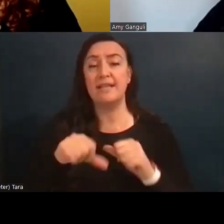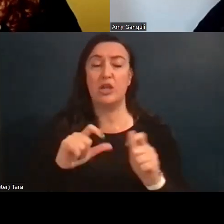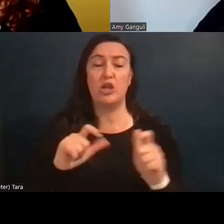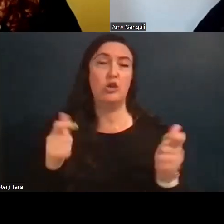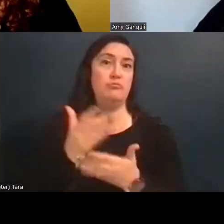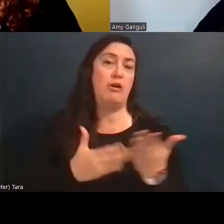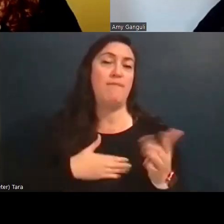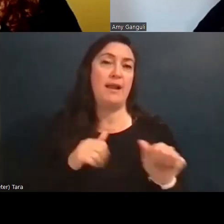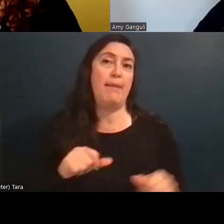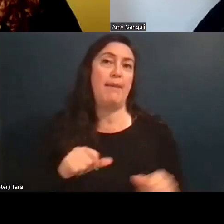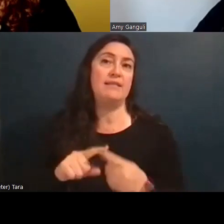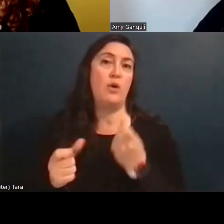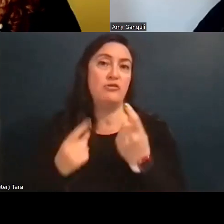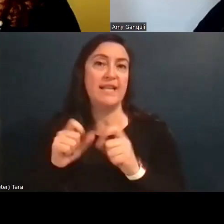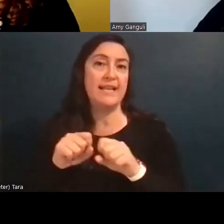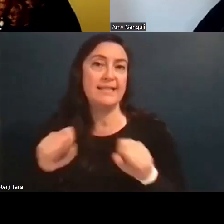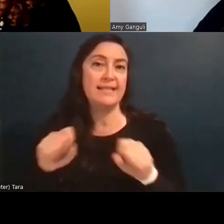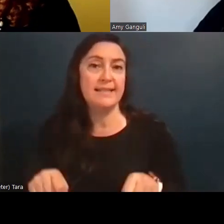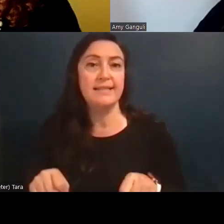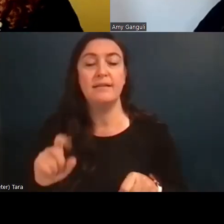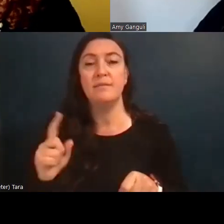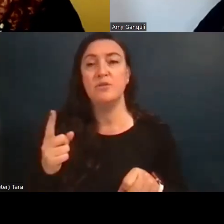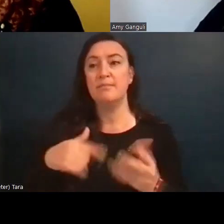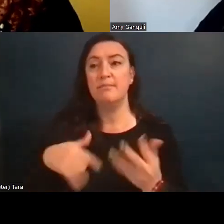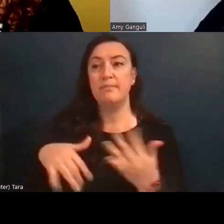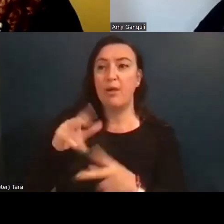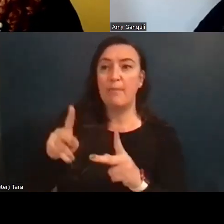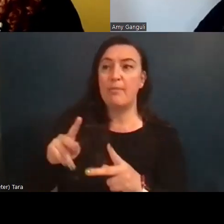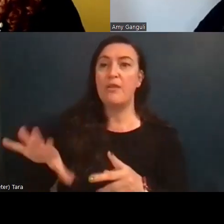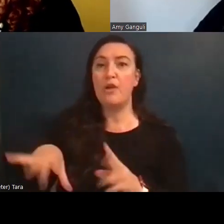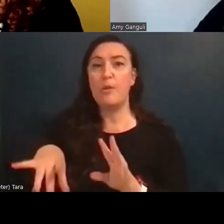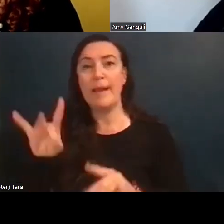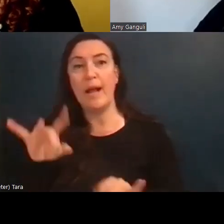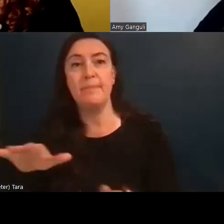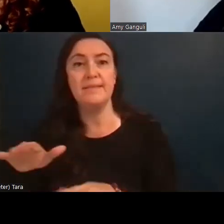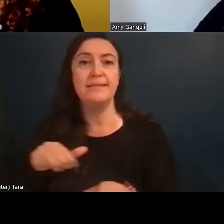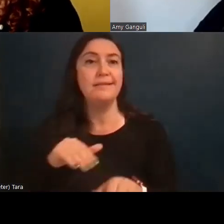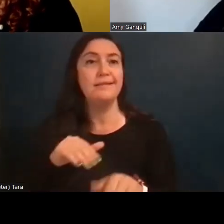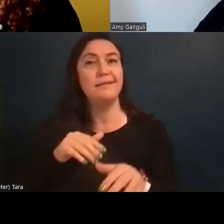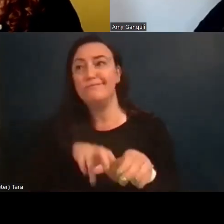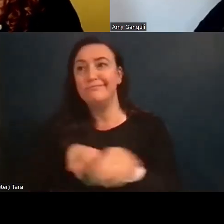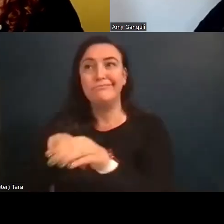Just riding around with folks and their pickups and having some excuse to write down some notes and go back to them again